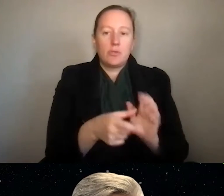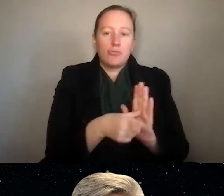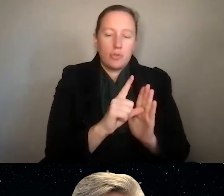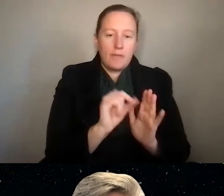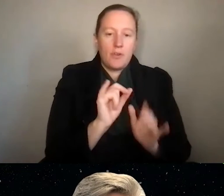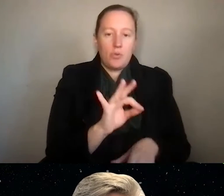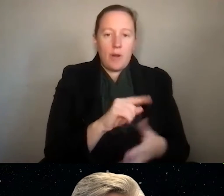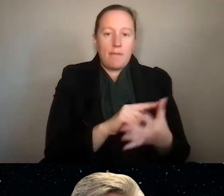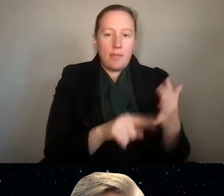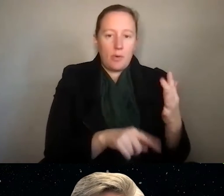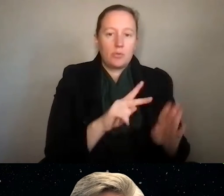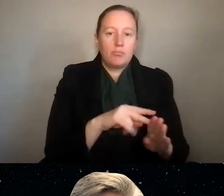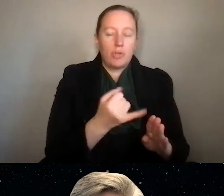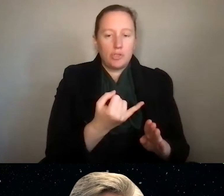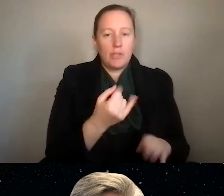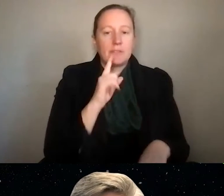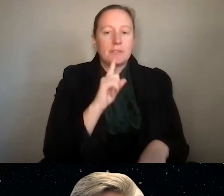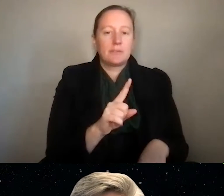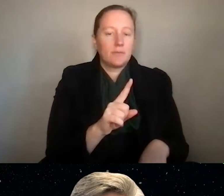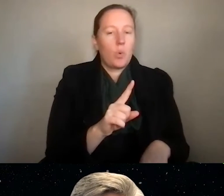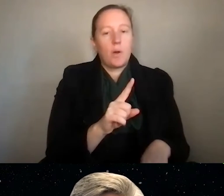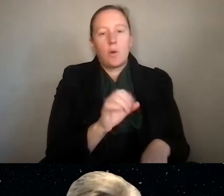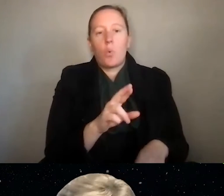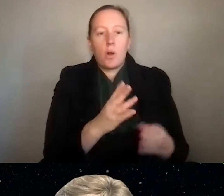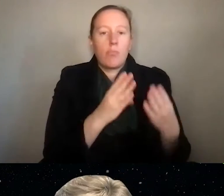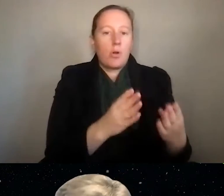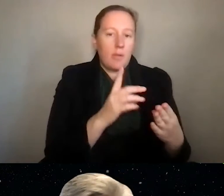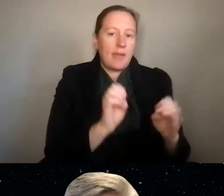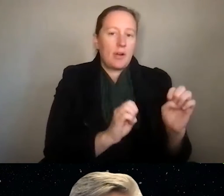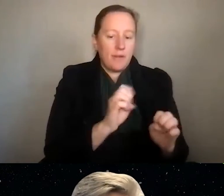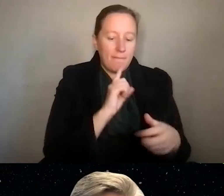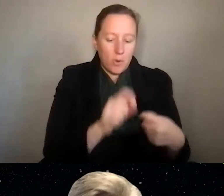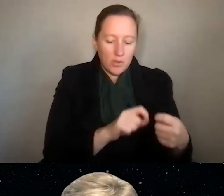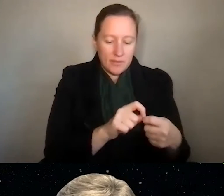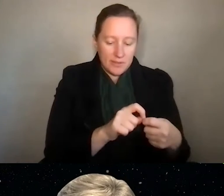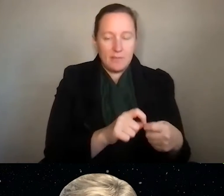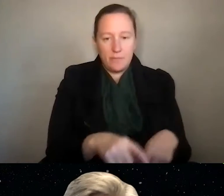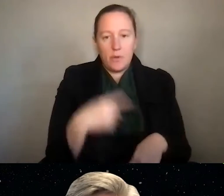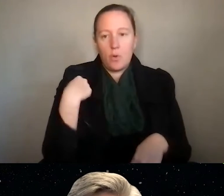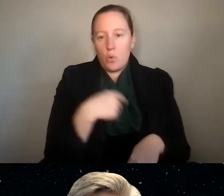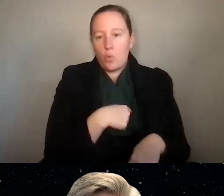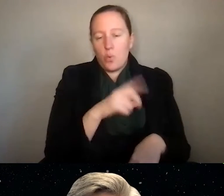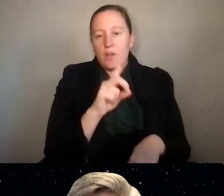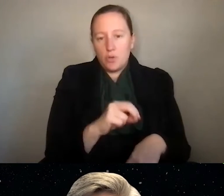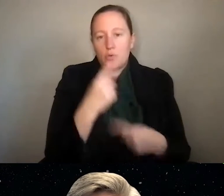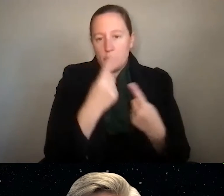those projects or proposals who are being evaluated in that particular panel. Yes, we do consider